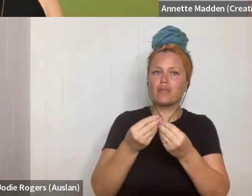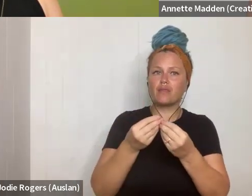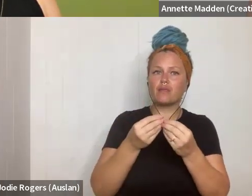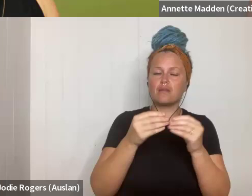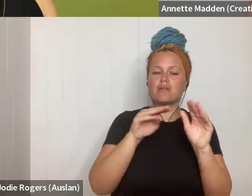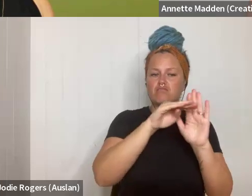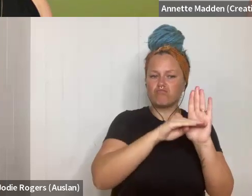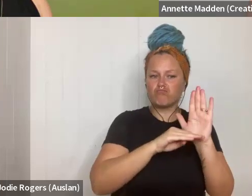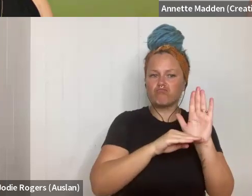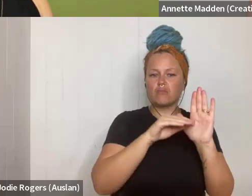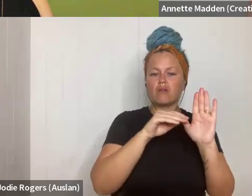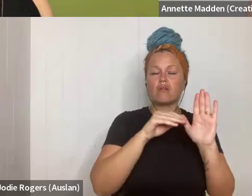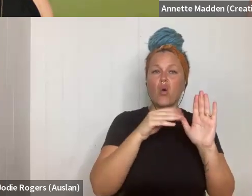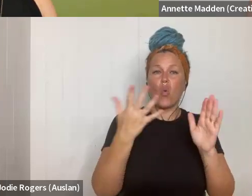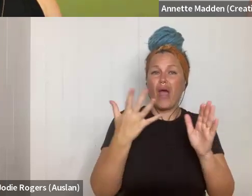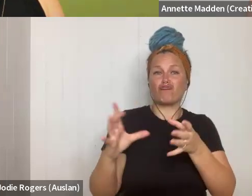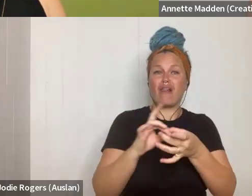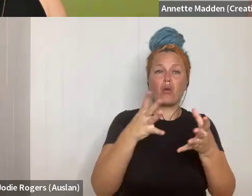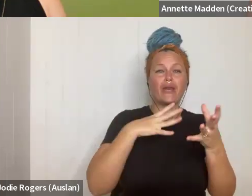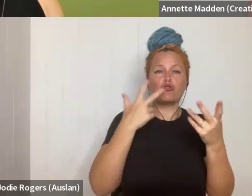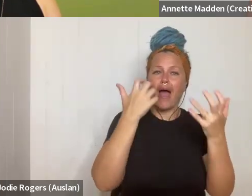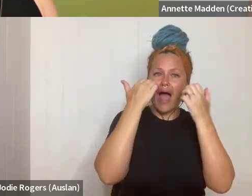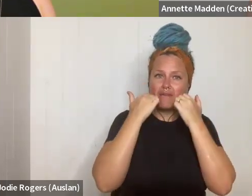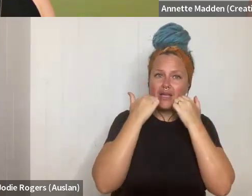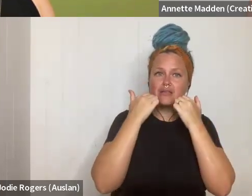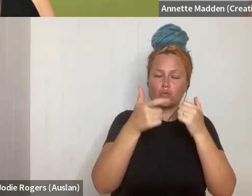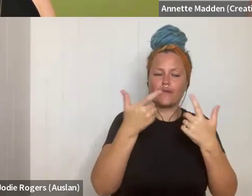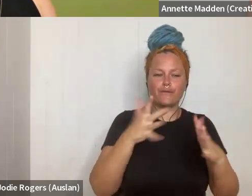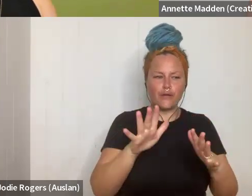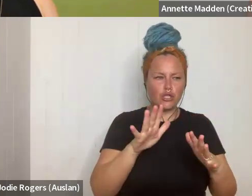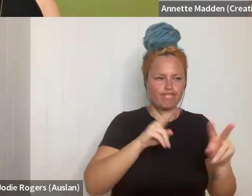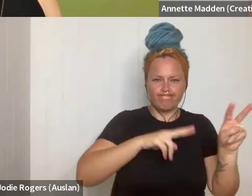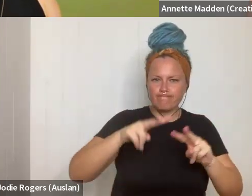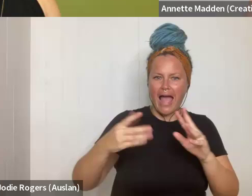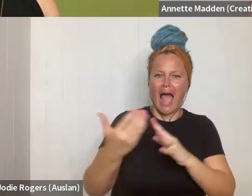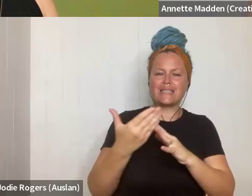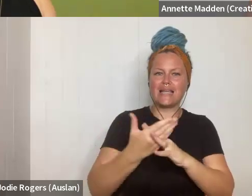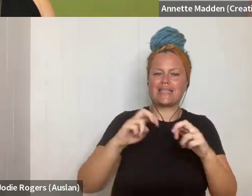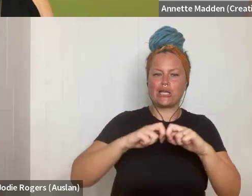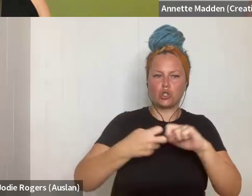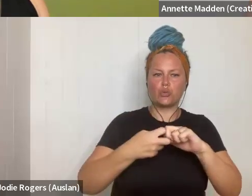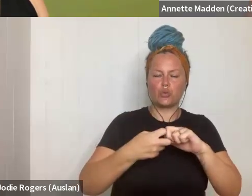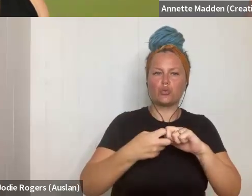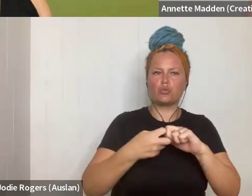which of course will be in that budget as well. Safety and well-being of the people you are